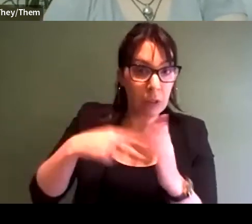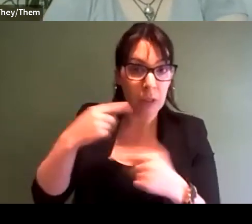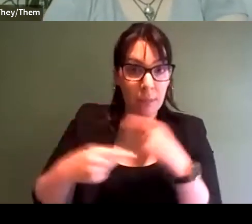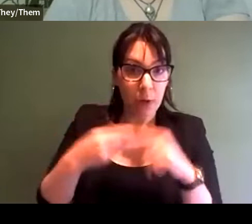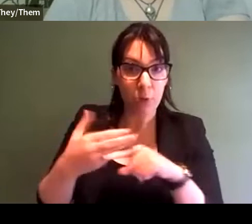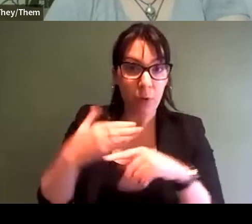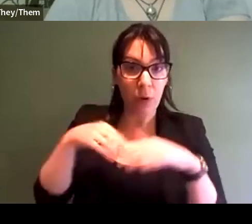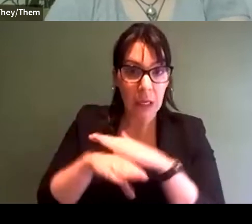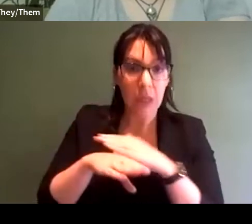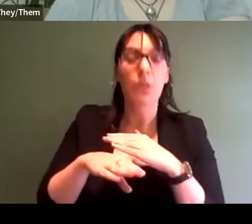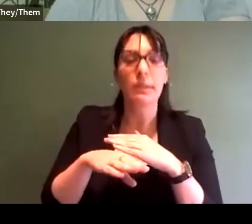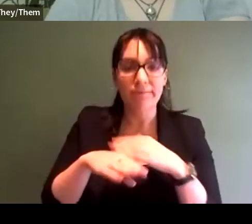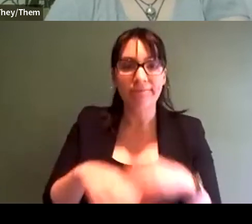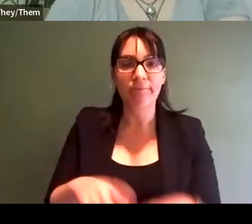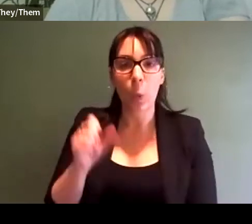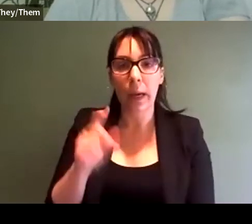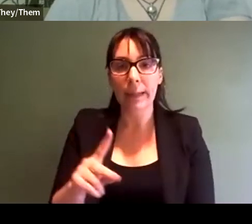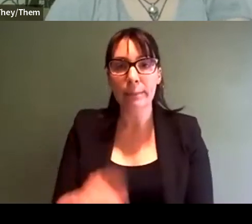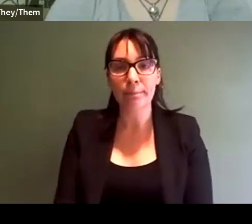Okay.